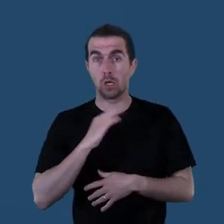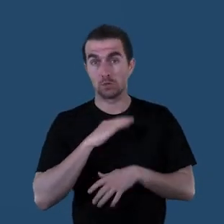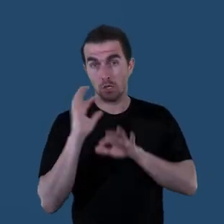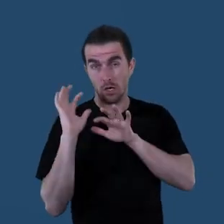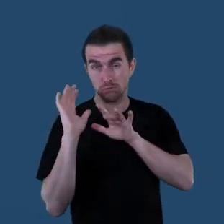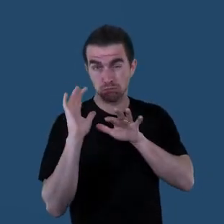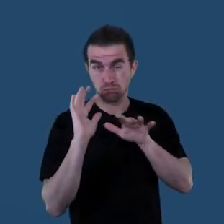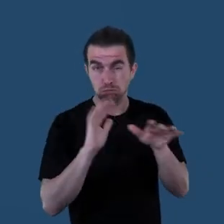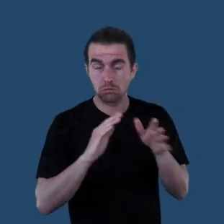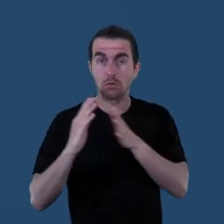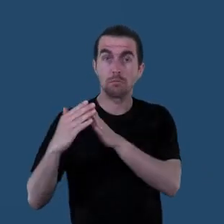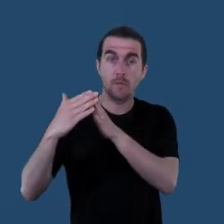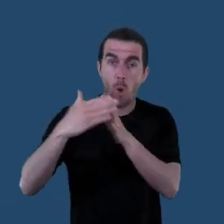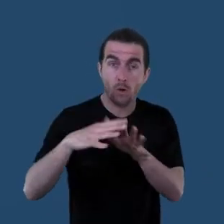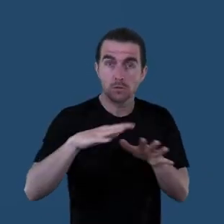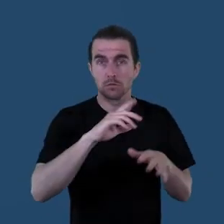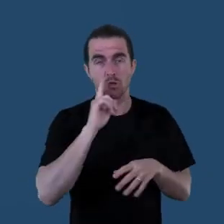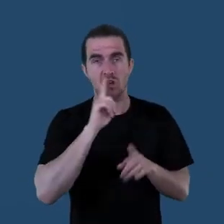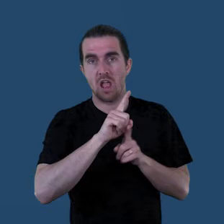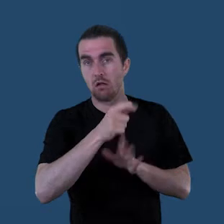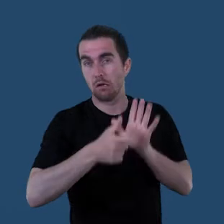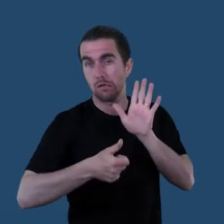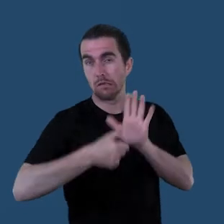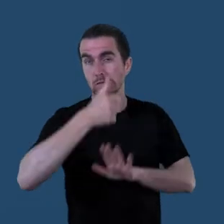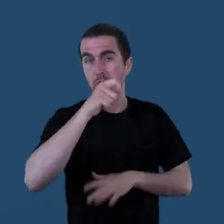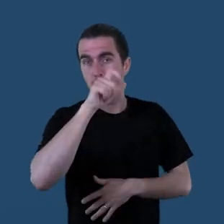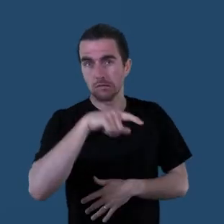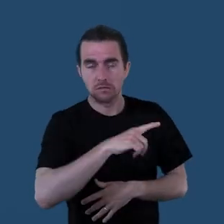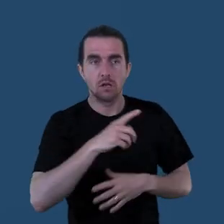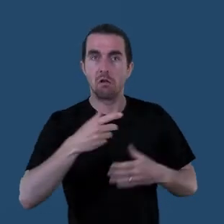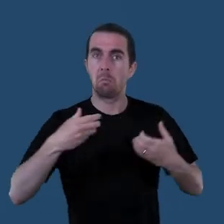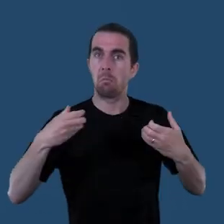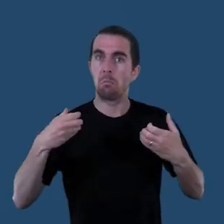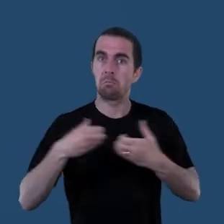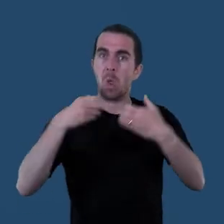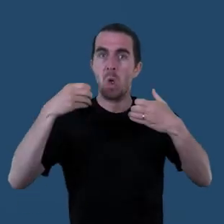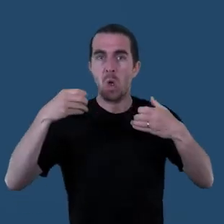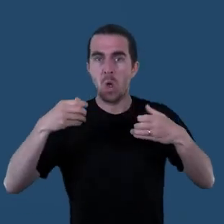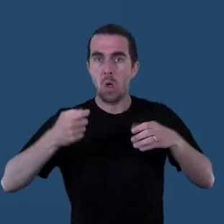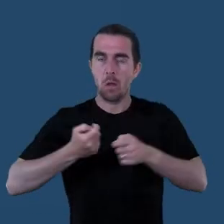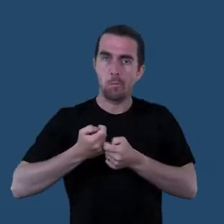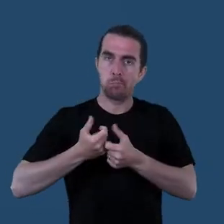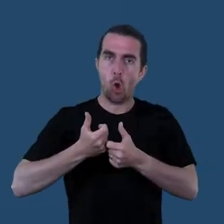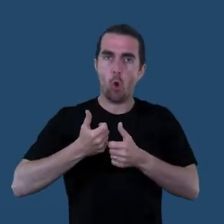and off popped obviously the Colonel or someone. And there were several crates of champagne.